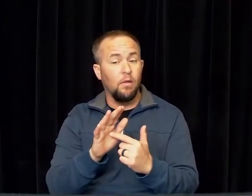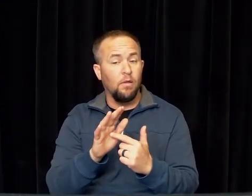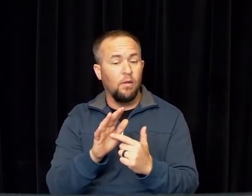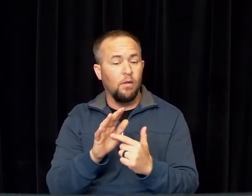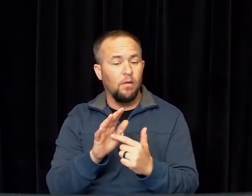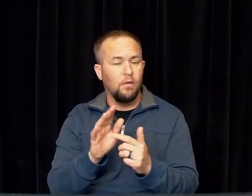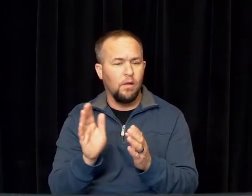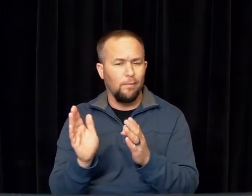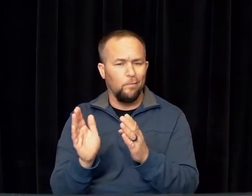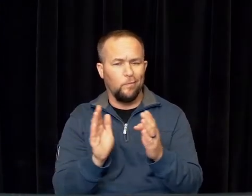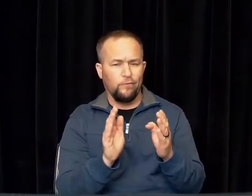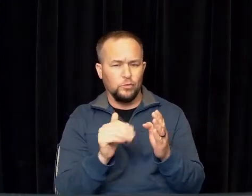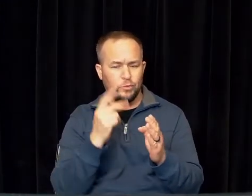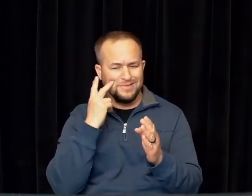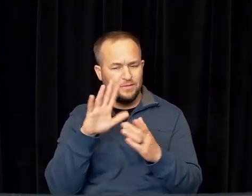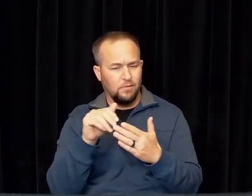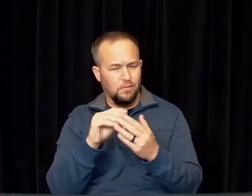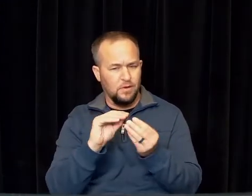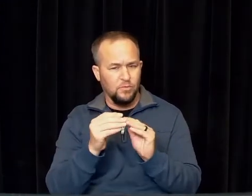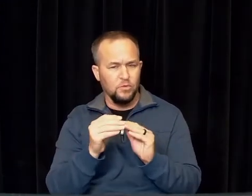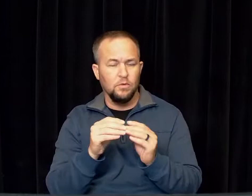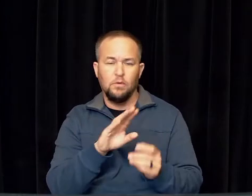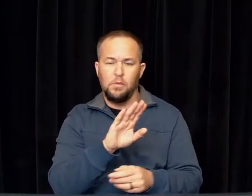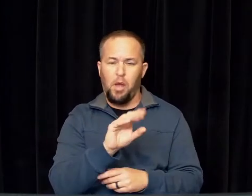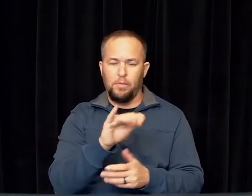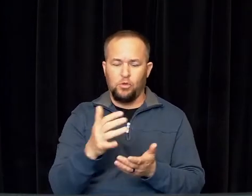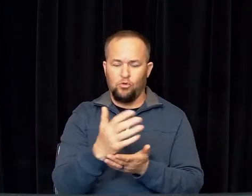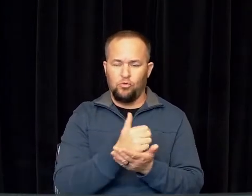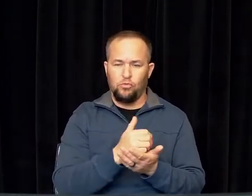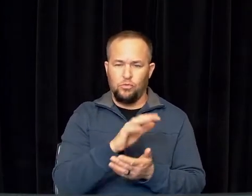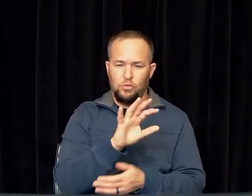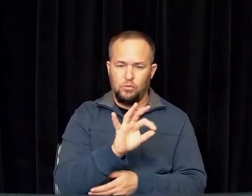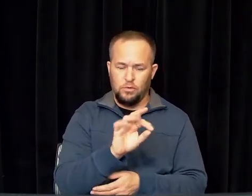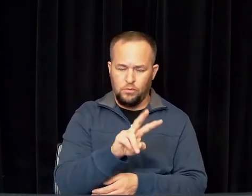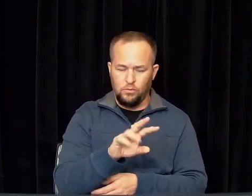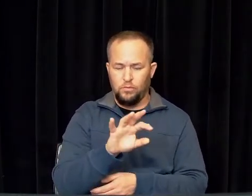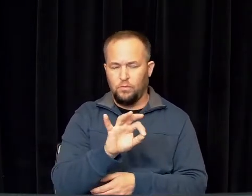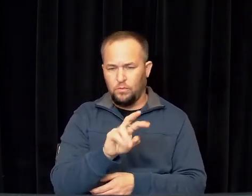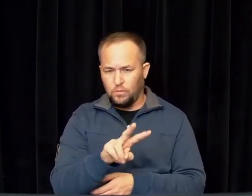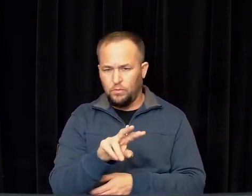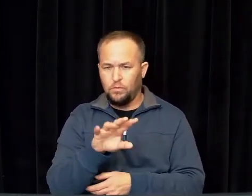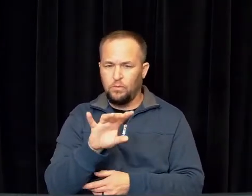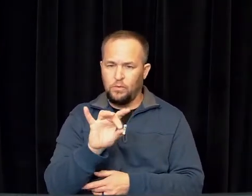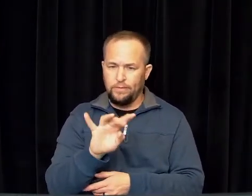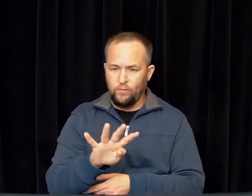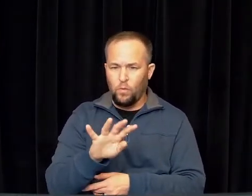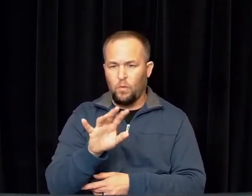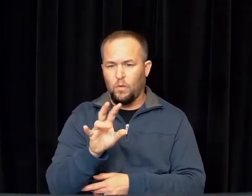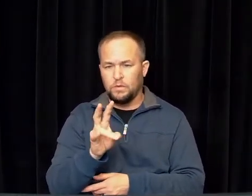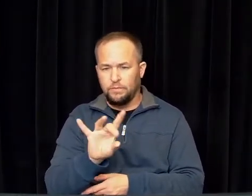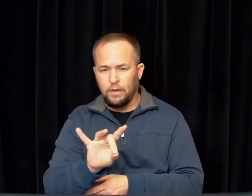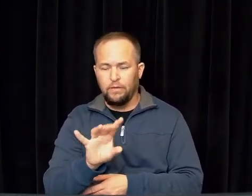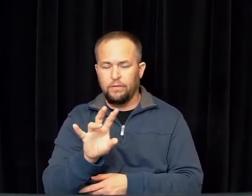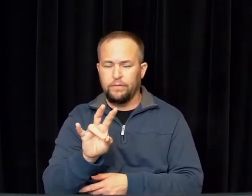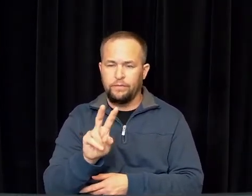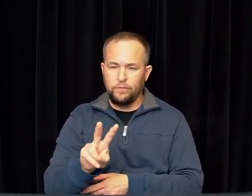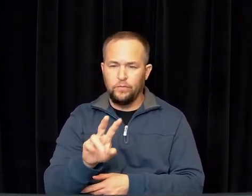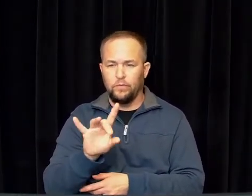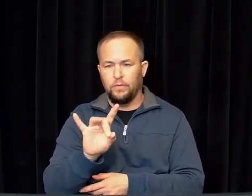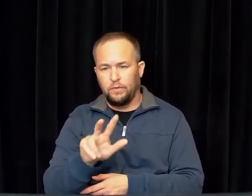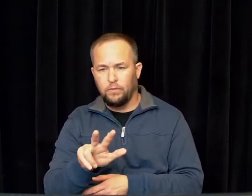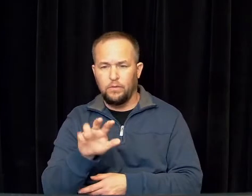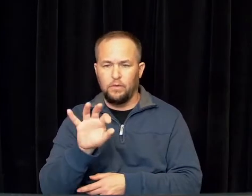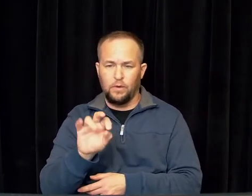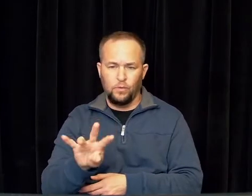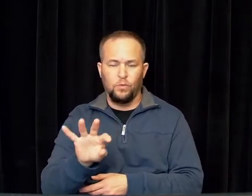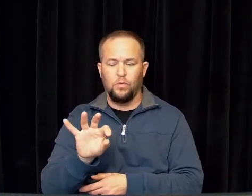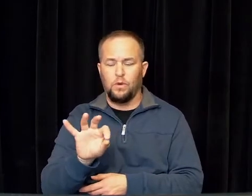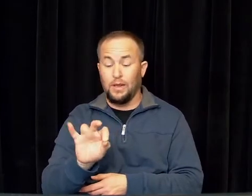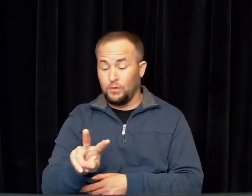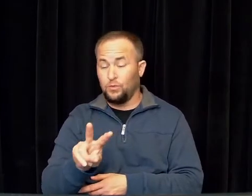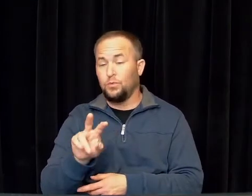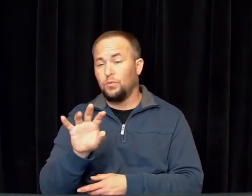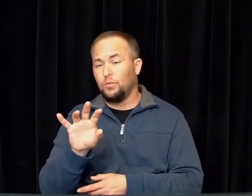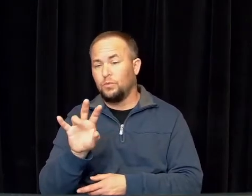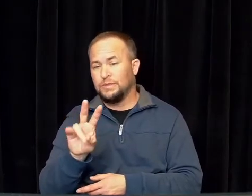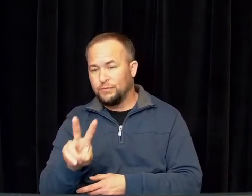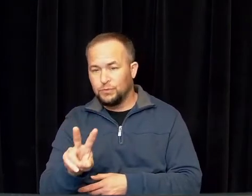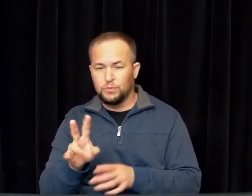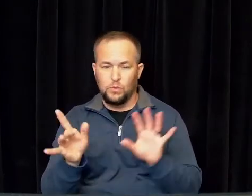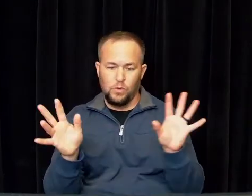so we can see all our numbers, Bobby earns 92, 92, 84, 78, 72, 83, 92, and 72. When I add up all those,